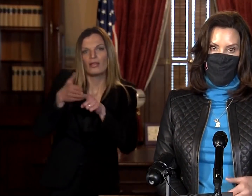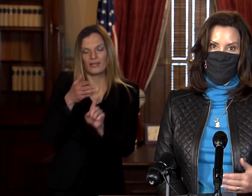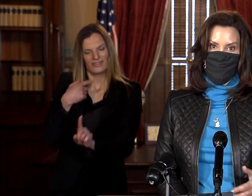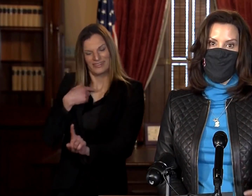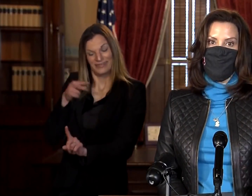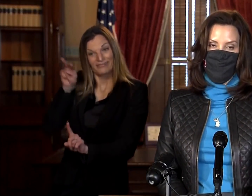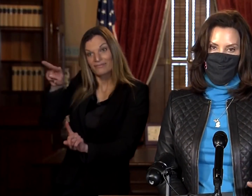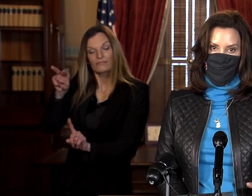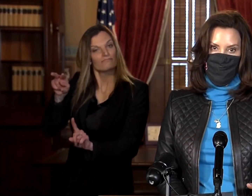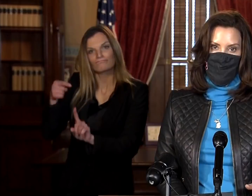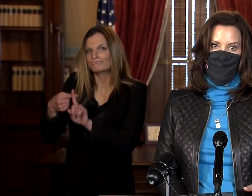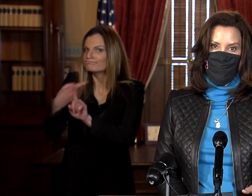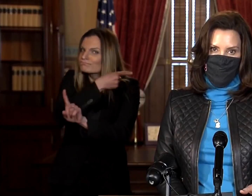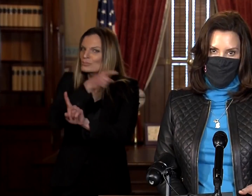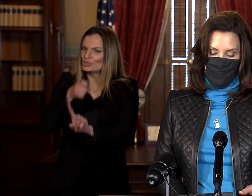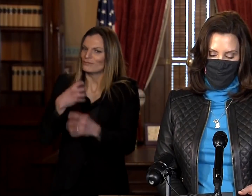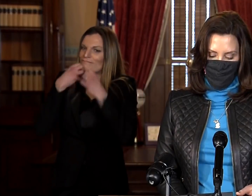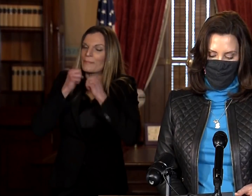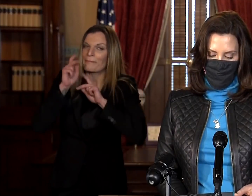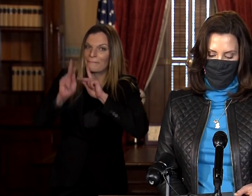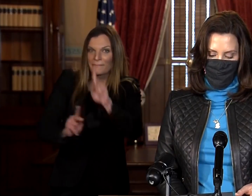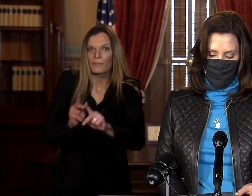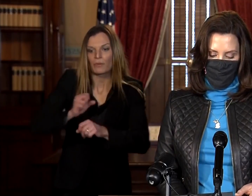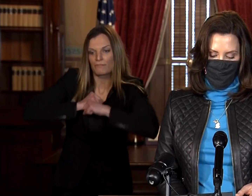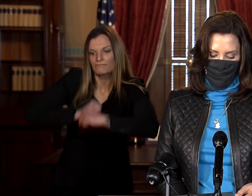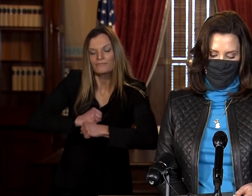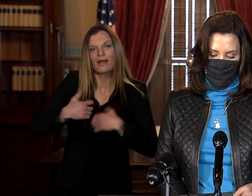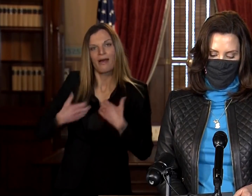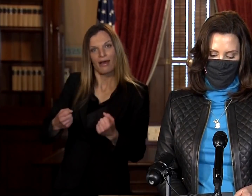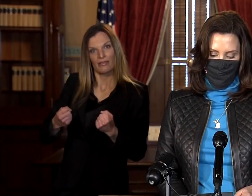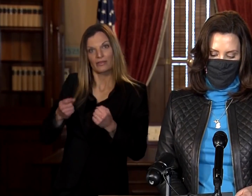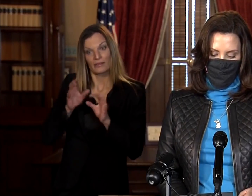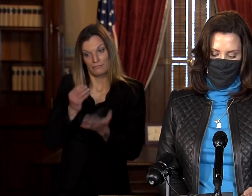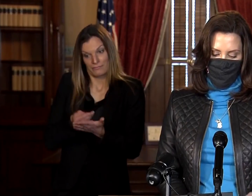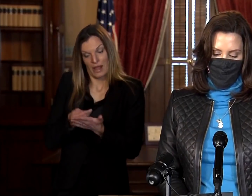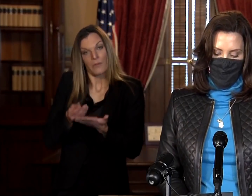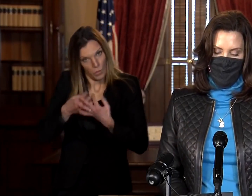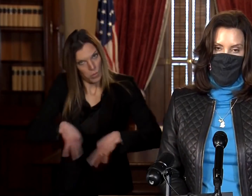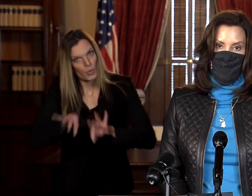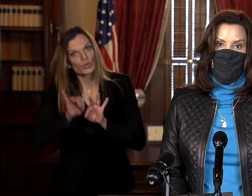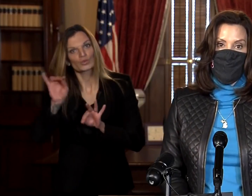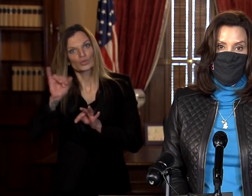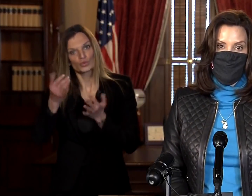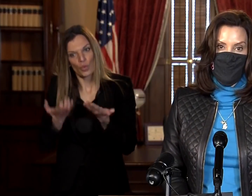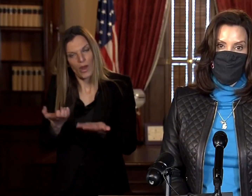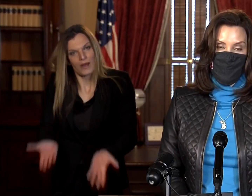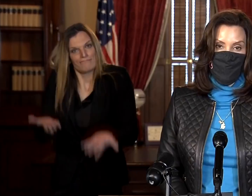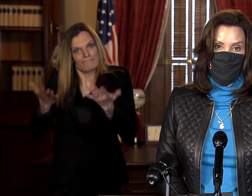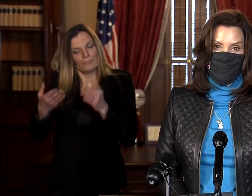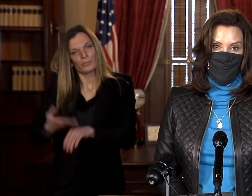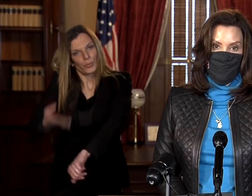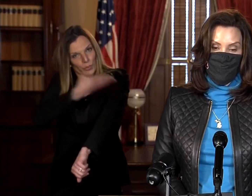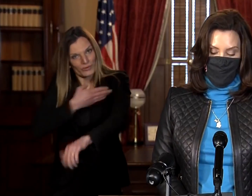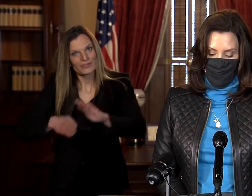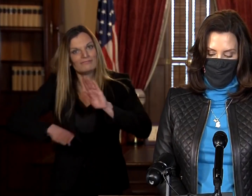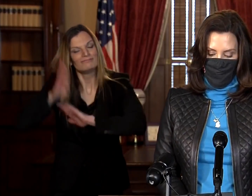bargaining chip or tied to other priorities that the legislature priorities that the legislature might have outside of protecting might have outside of protecting public health and our economy.